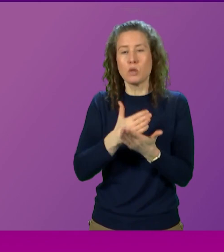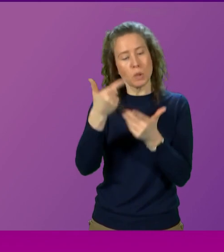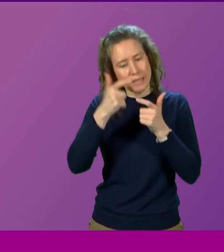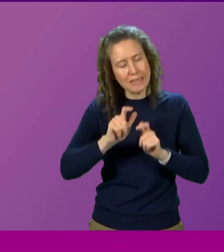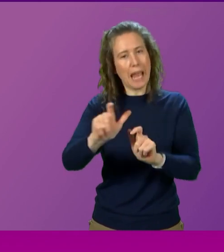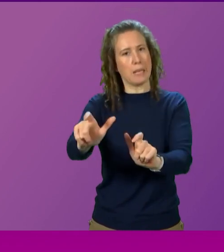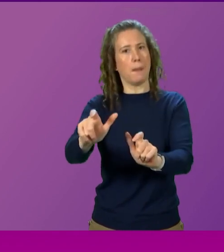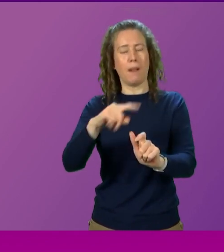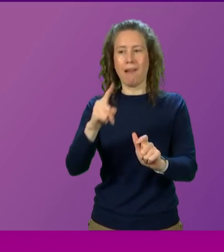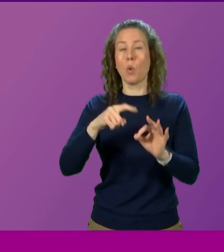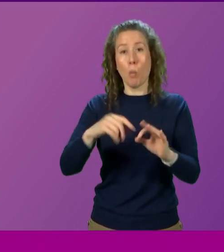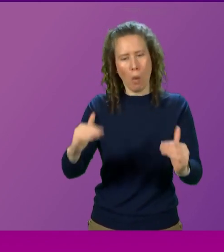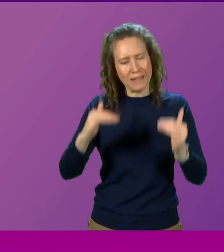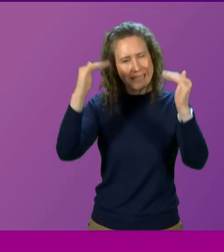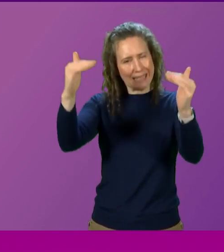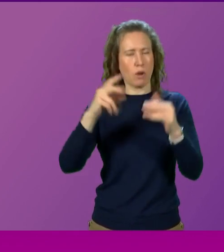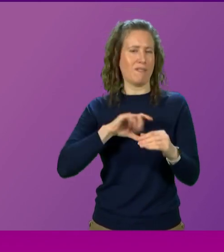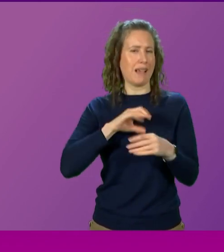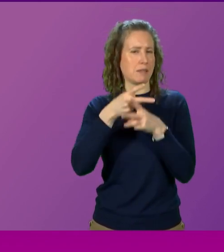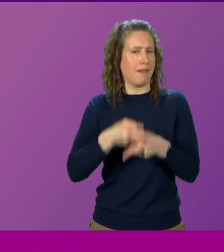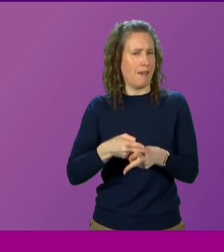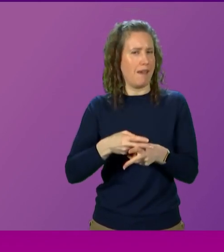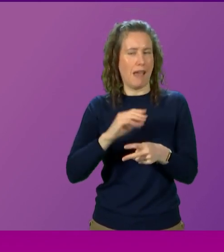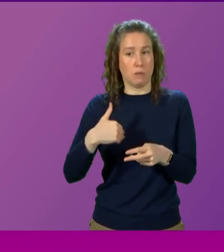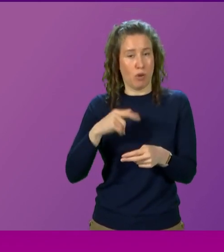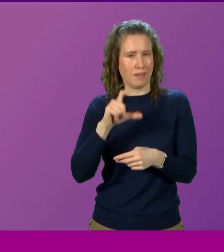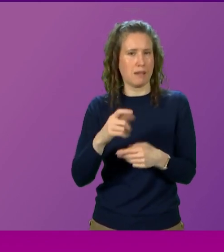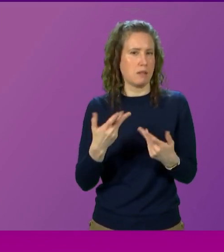on-going quality of cancer care and breast cancer care in NHS Tayside.